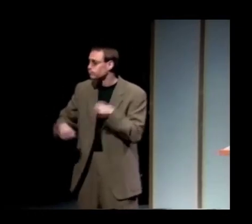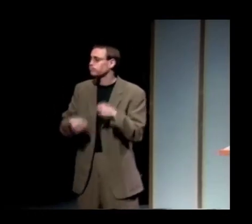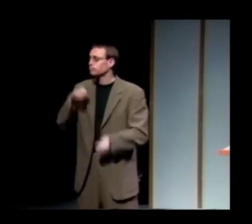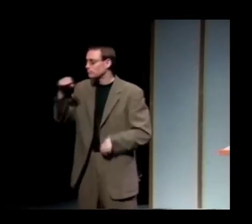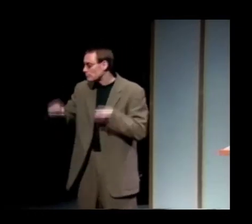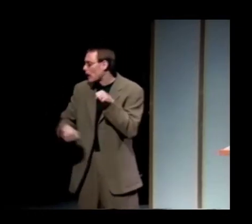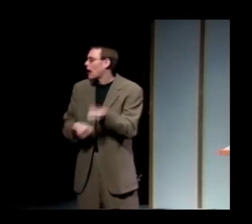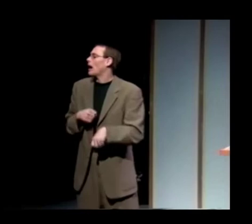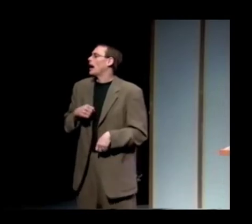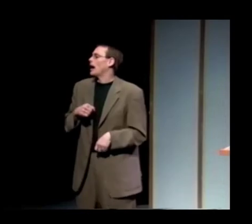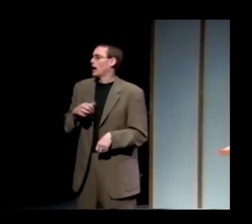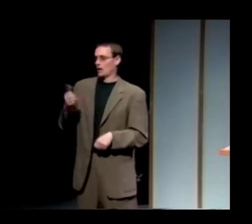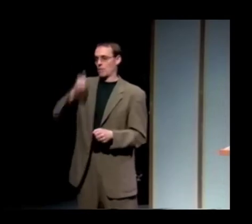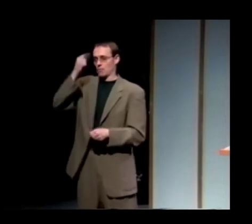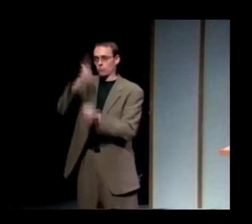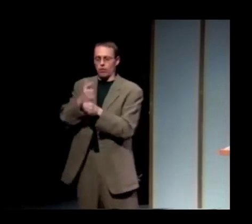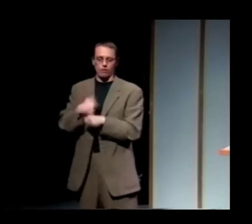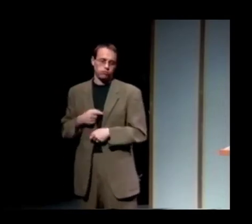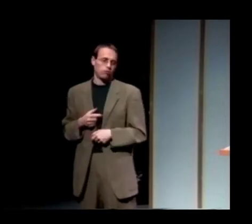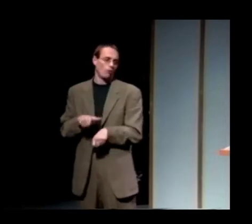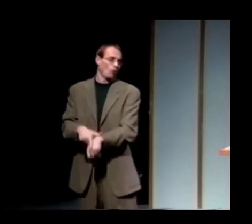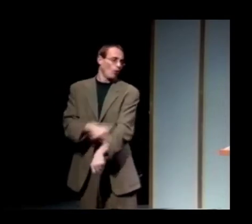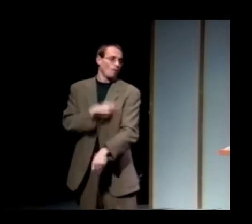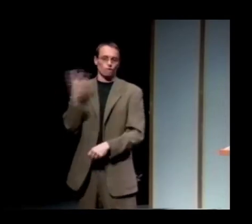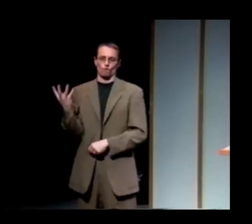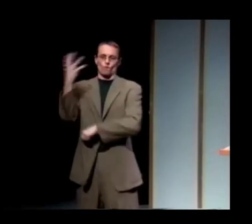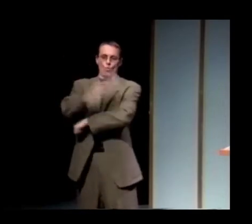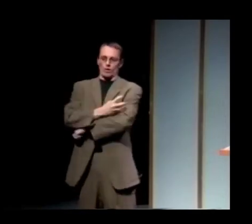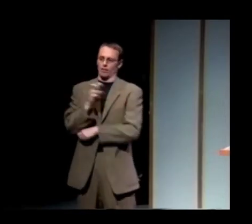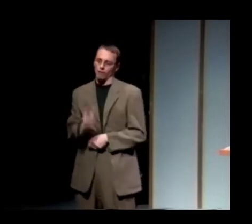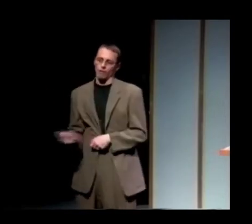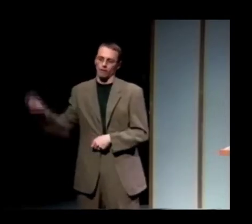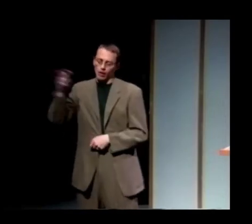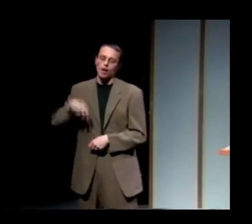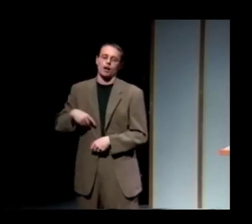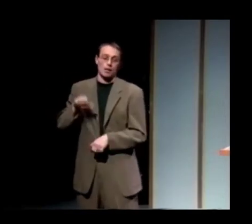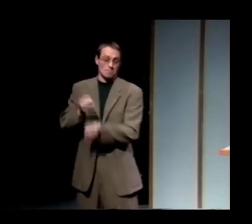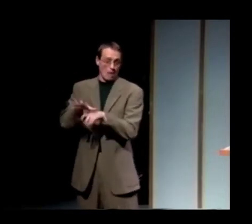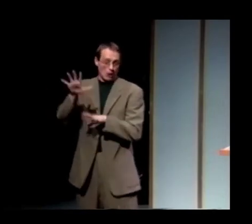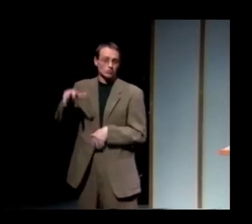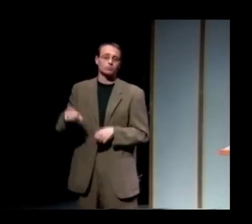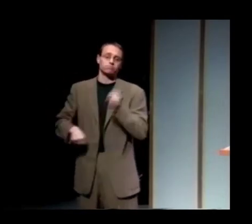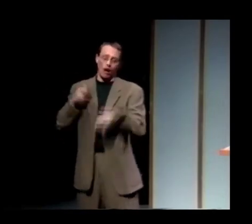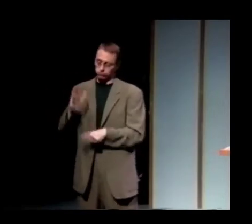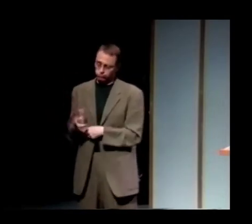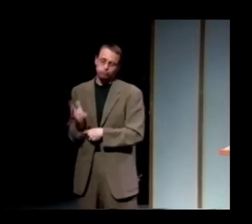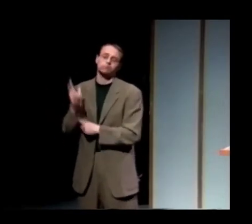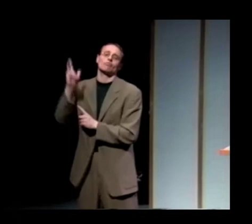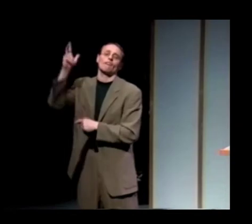LIKE, WHEN I WAS 10 YEARS OLD AND RIDING MY BICYCLE IN COLORADO-- MY BROTHER AND I DID FOR 4 DAYS.